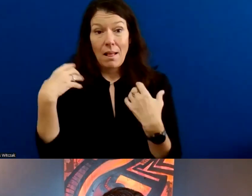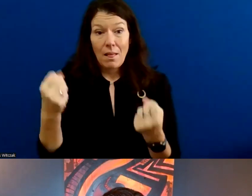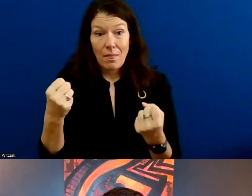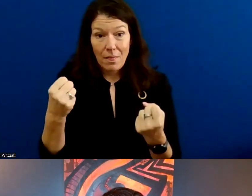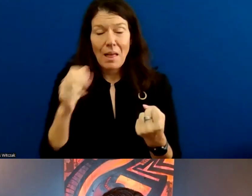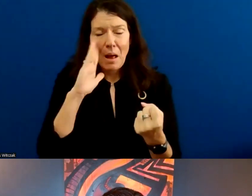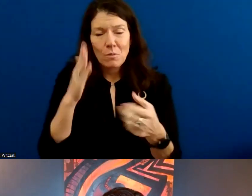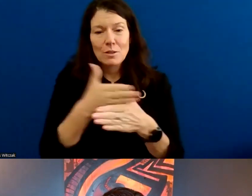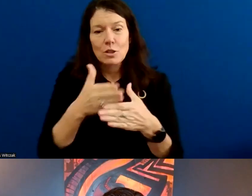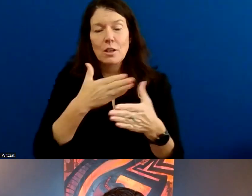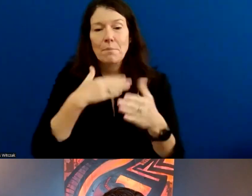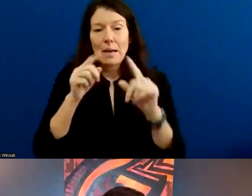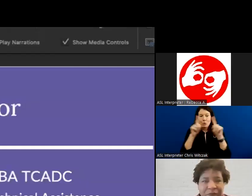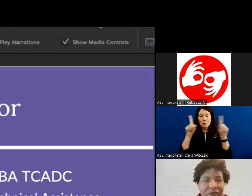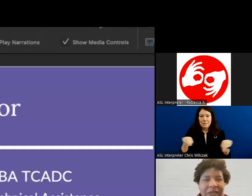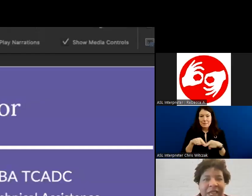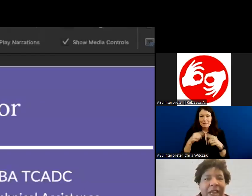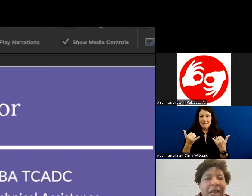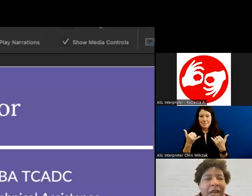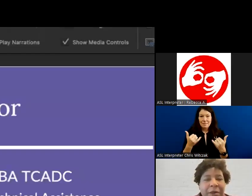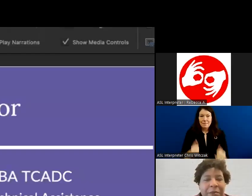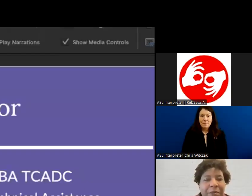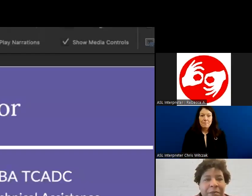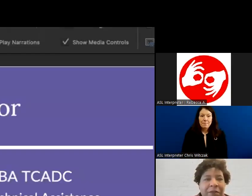share my screen here.